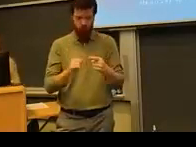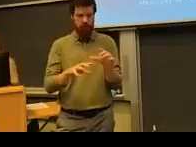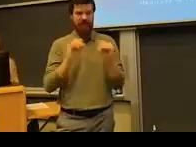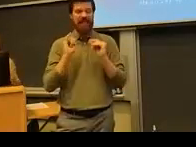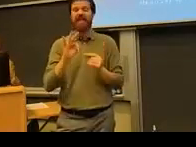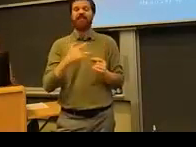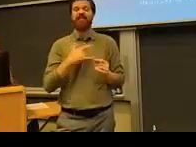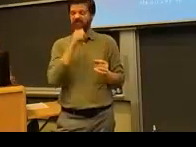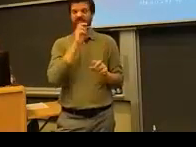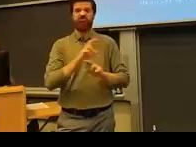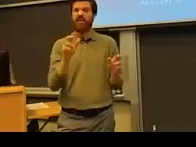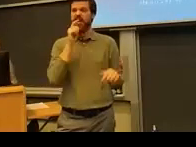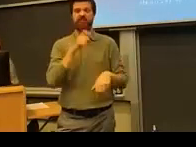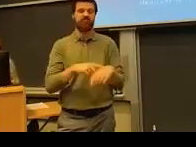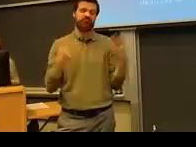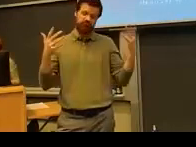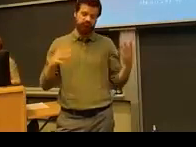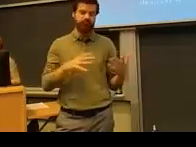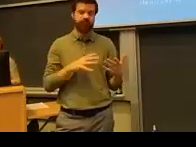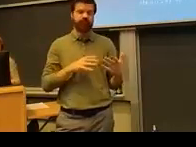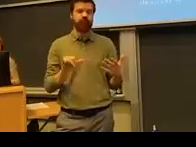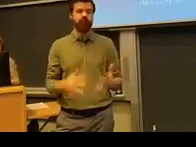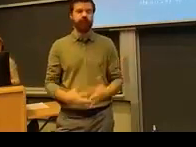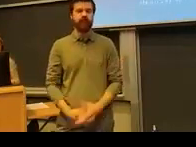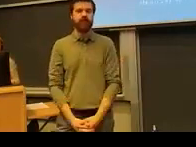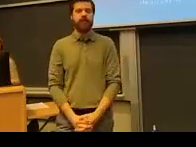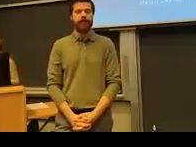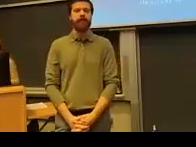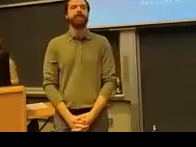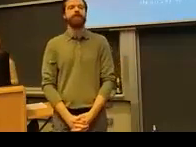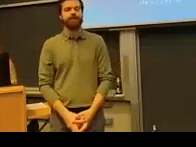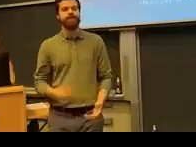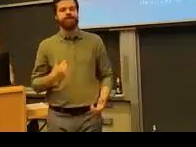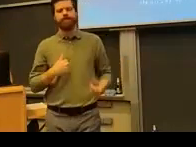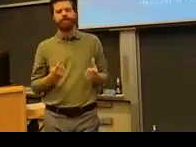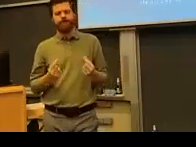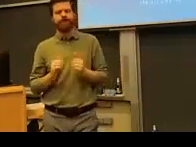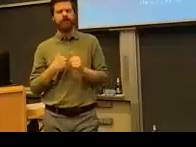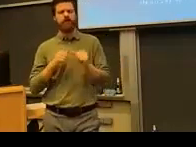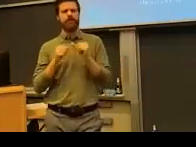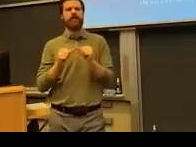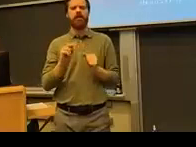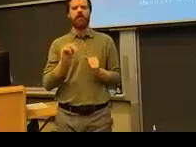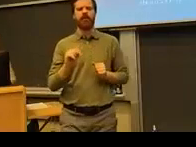isn't their time and that's okay too um so what do we do how do we maintain Unit safety um first